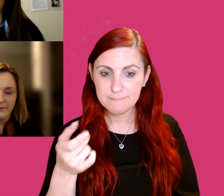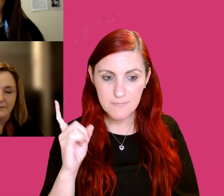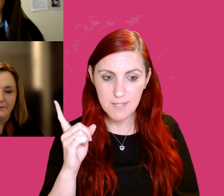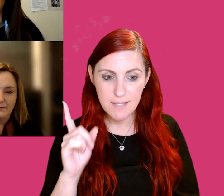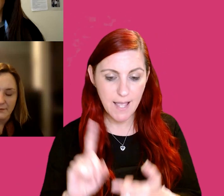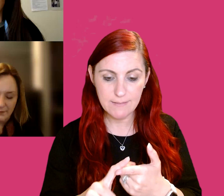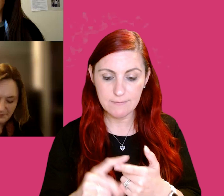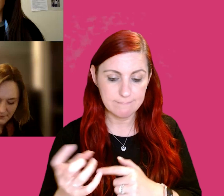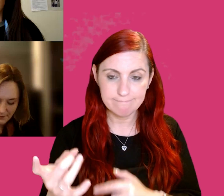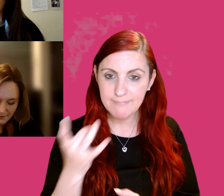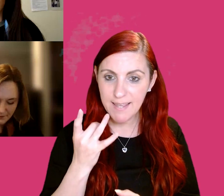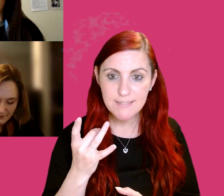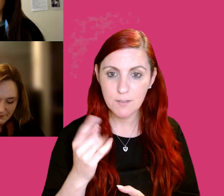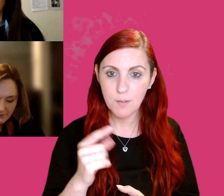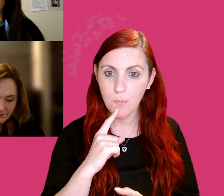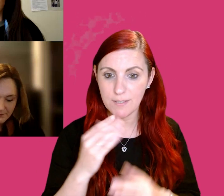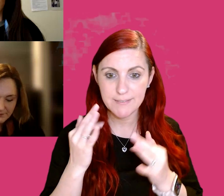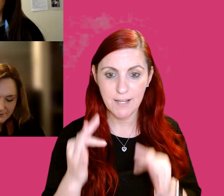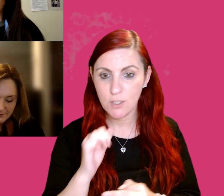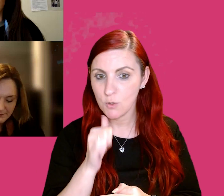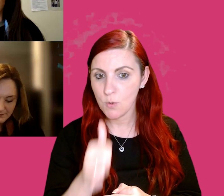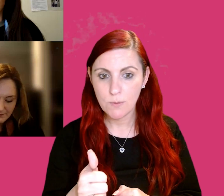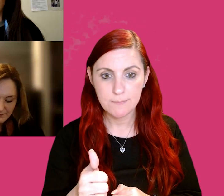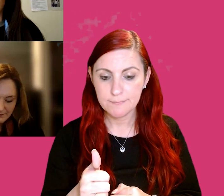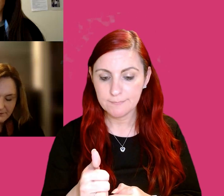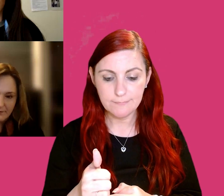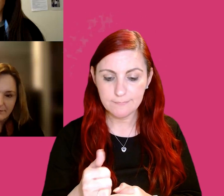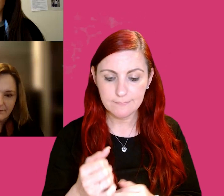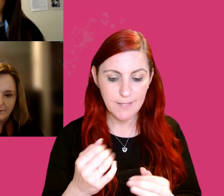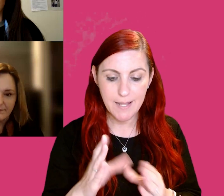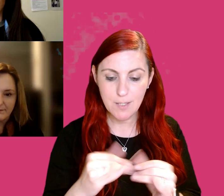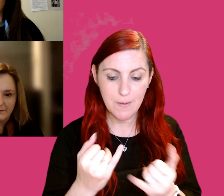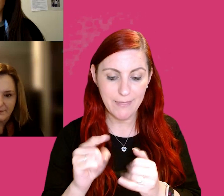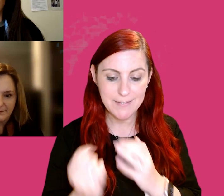ask but you know defitely don't you know aim for something like this event as your first Port of